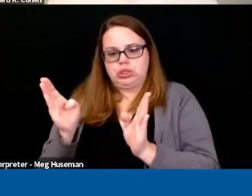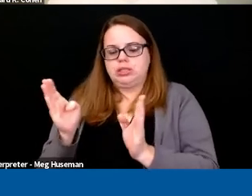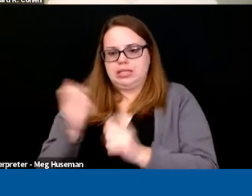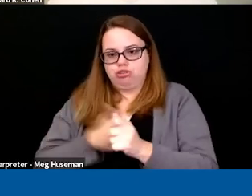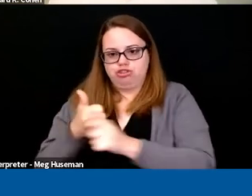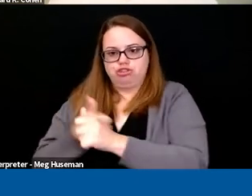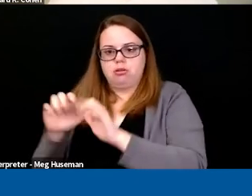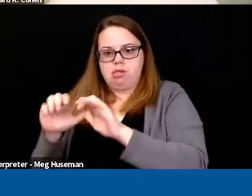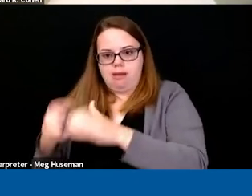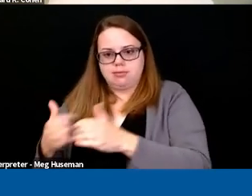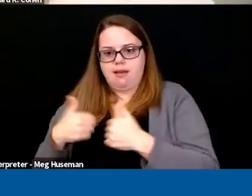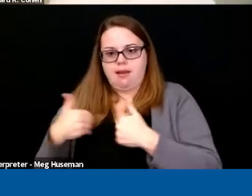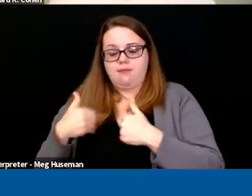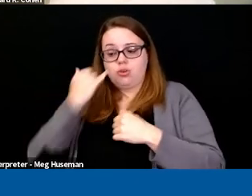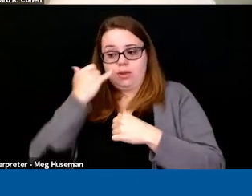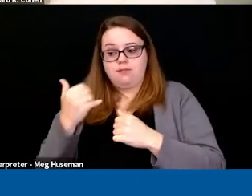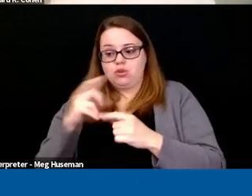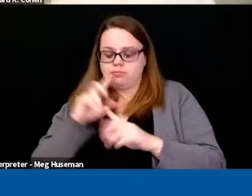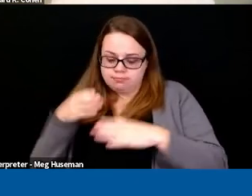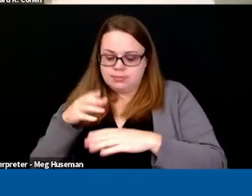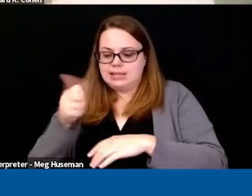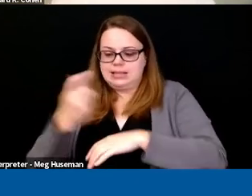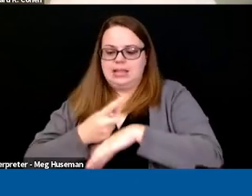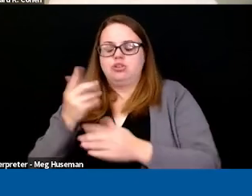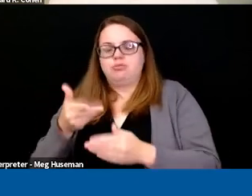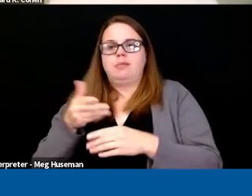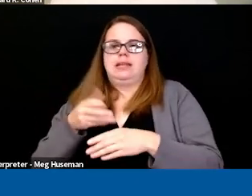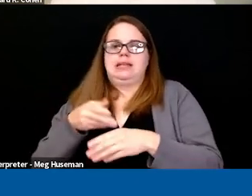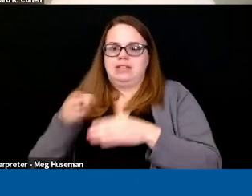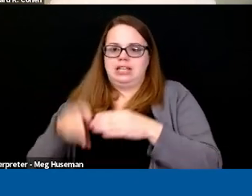So, within 10 days, if you're dedicated, you could probably get through those within the free trial period.